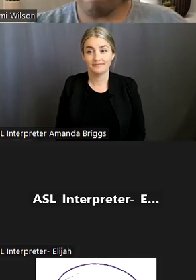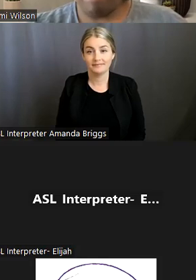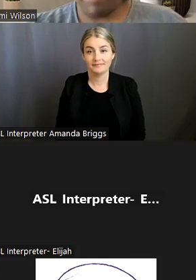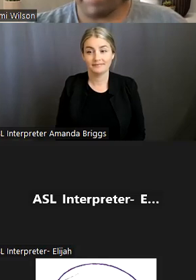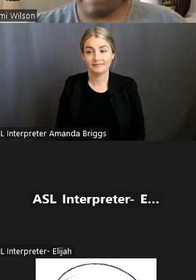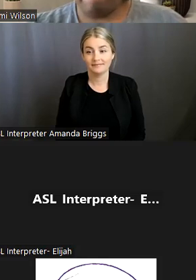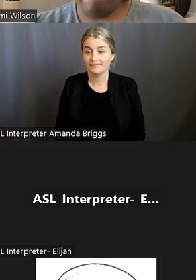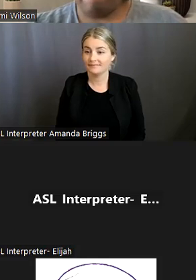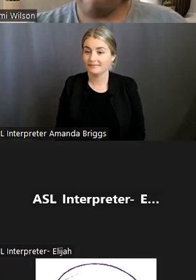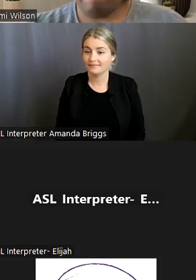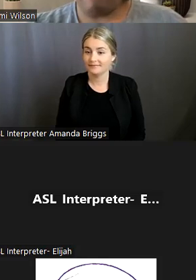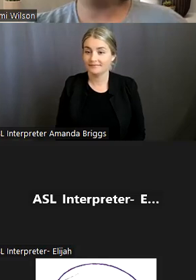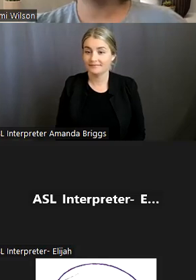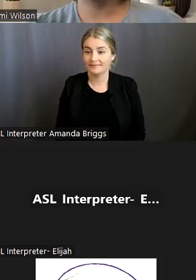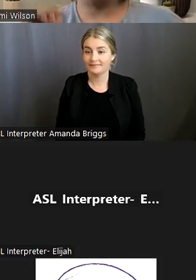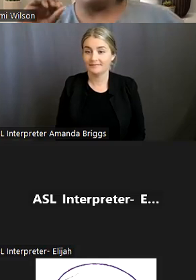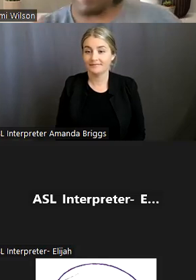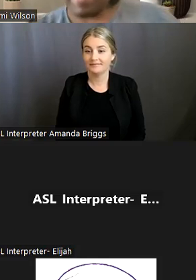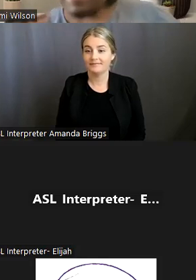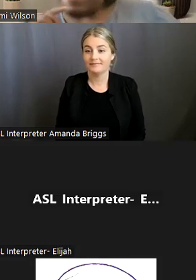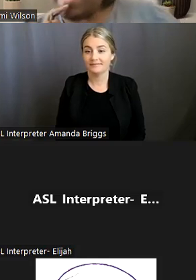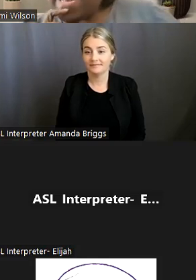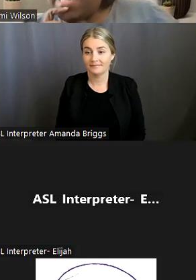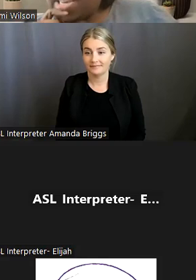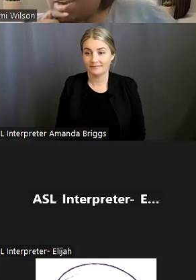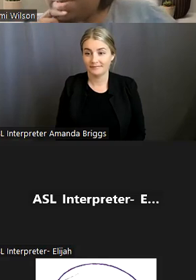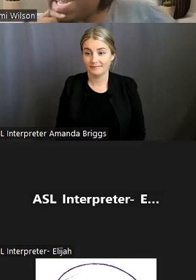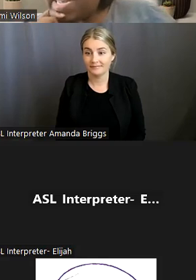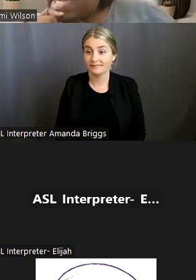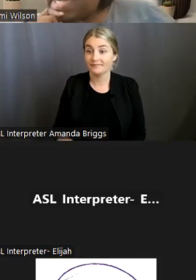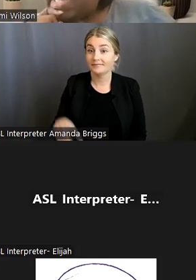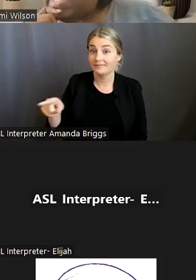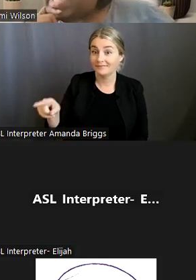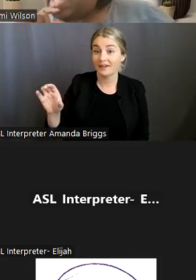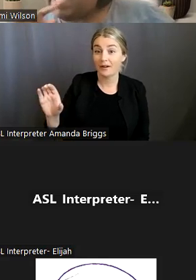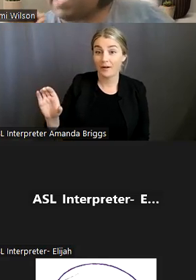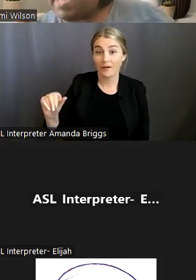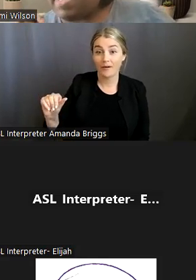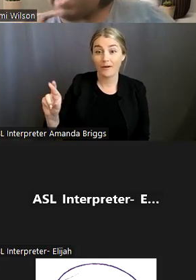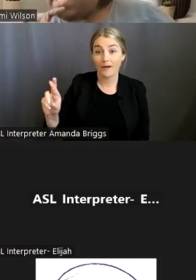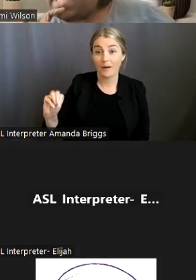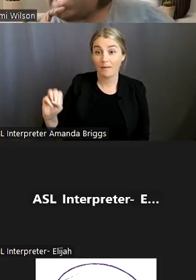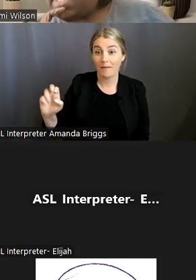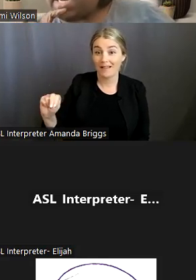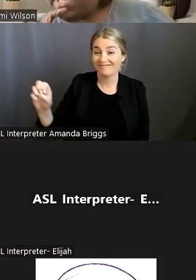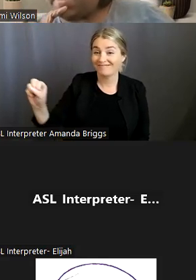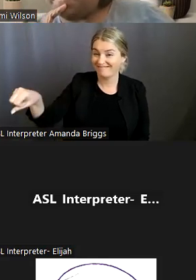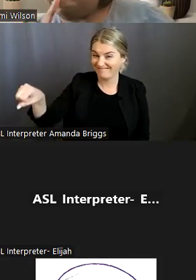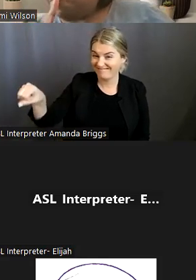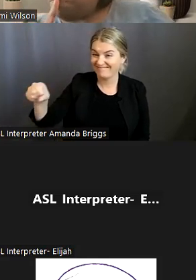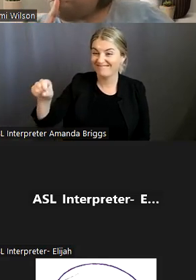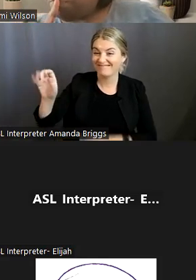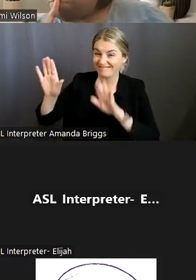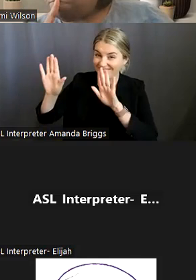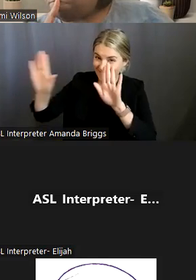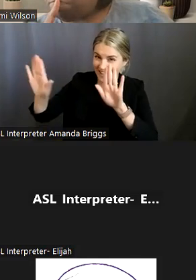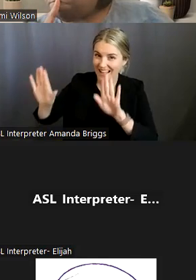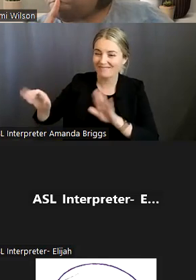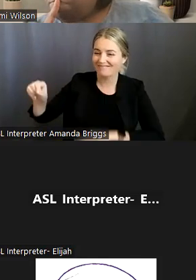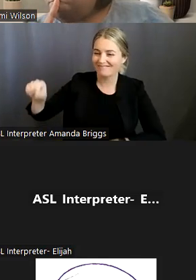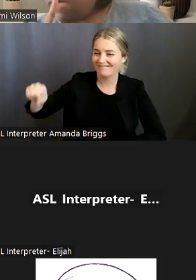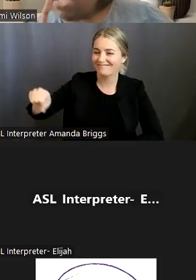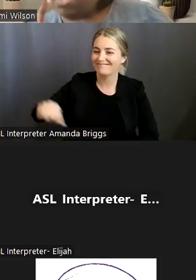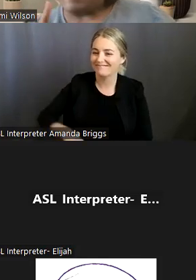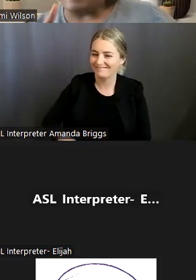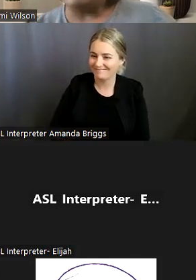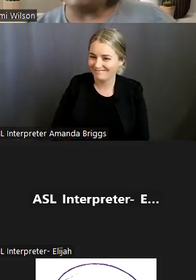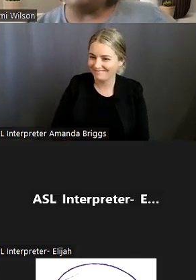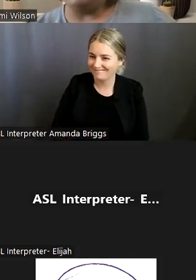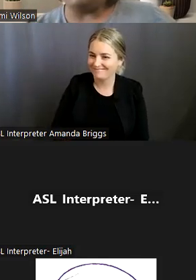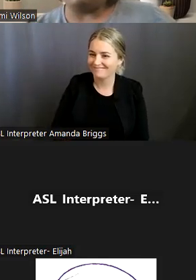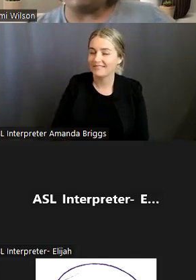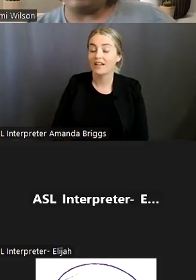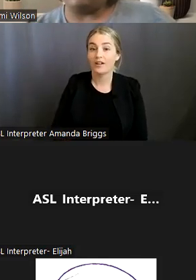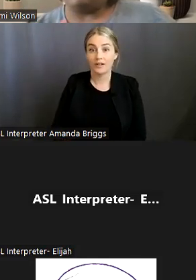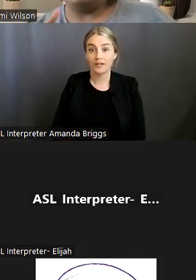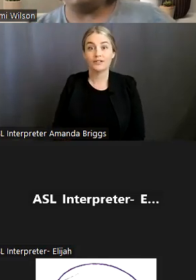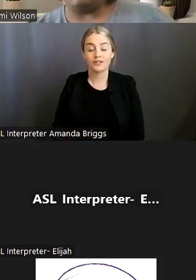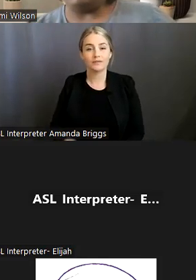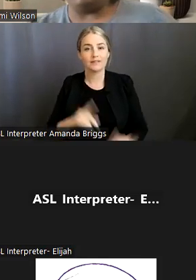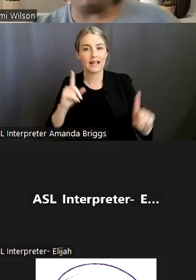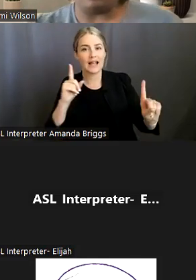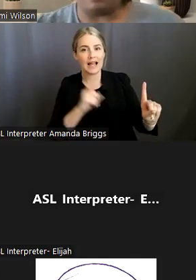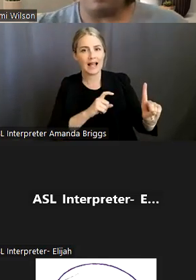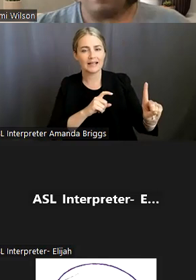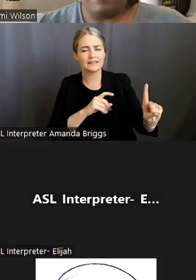Yes, Carmen, excellent! Asking, who or where she finds support.